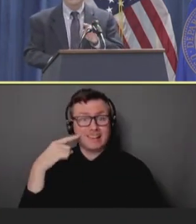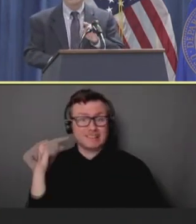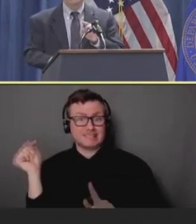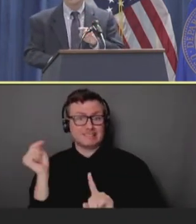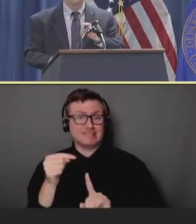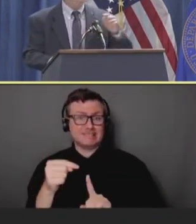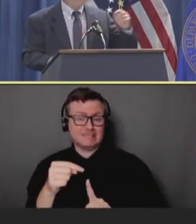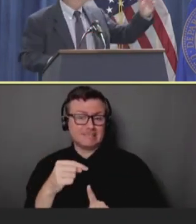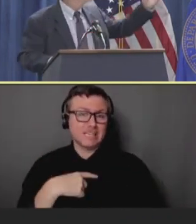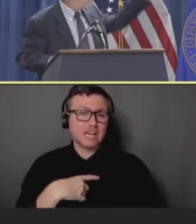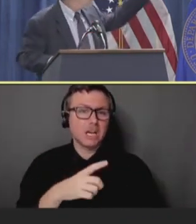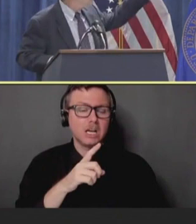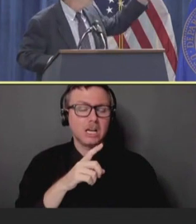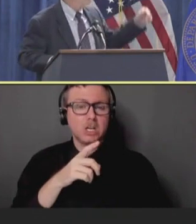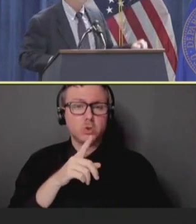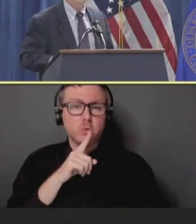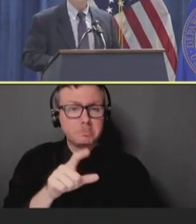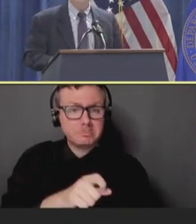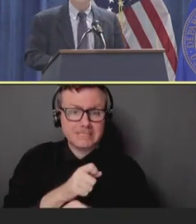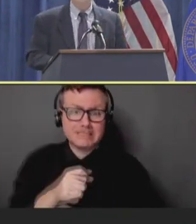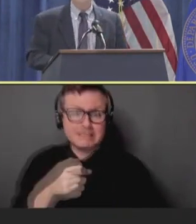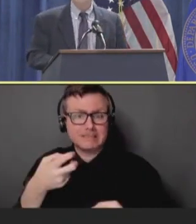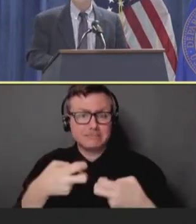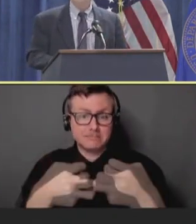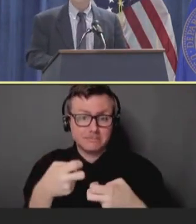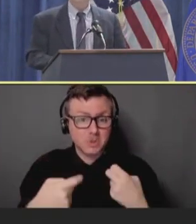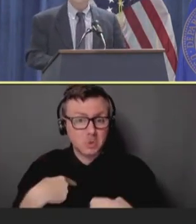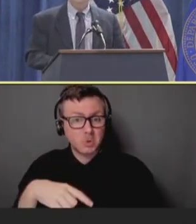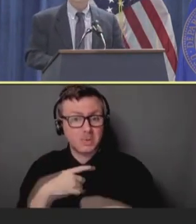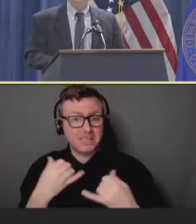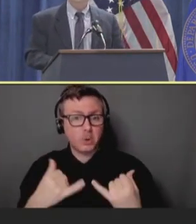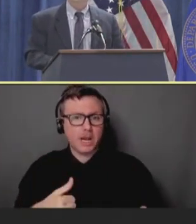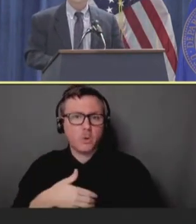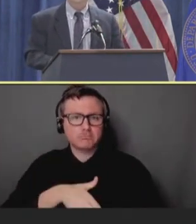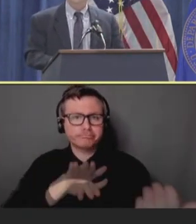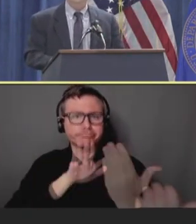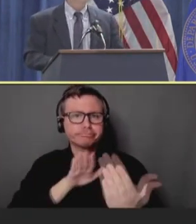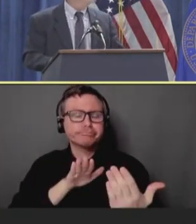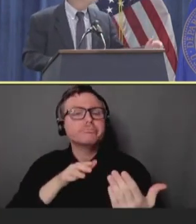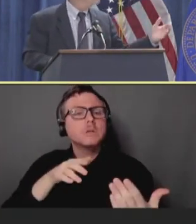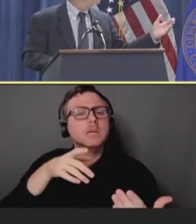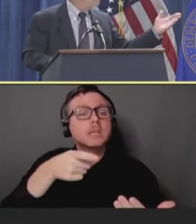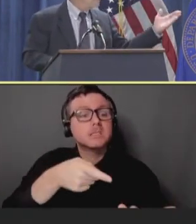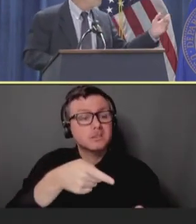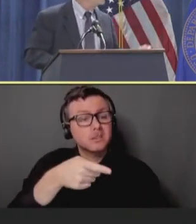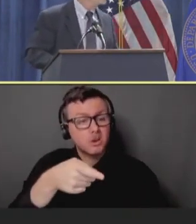And when you look at, you know, what is in there, the polio vaccine is very high among them.